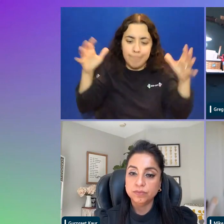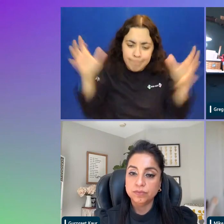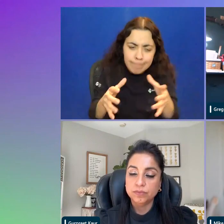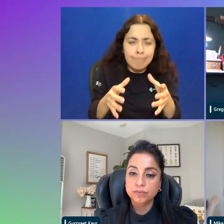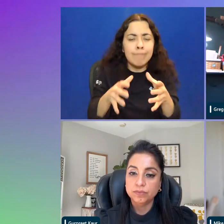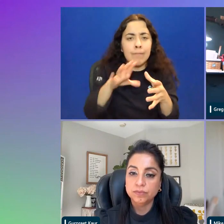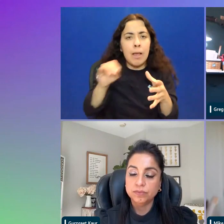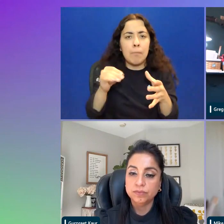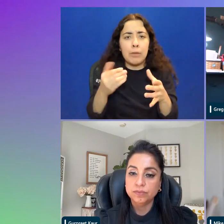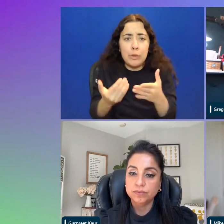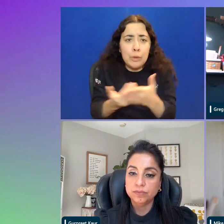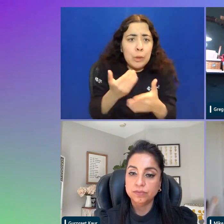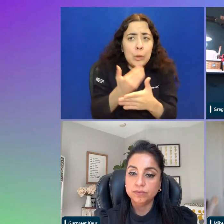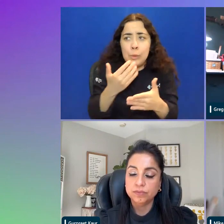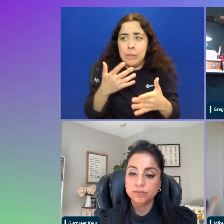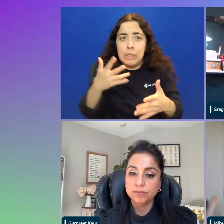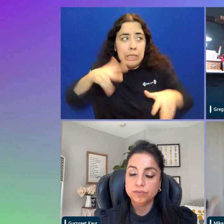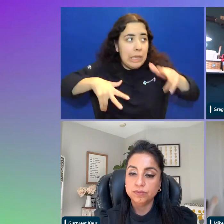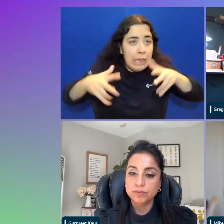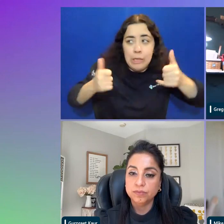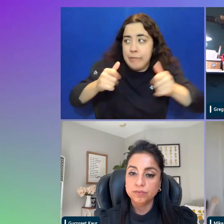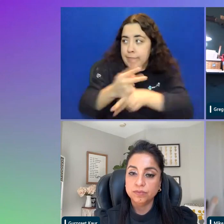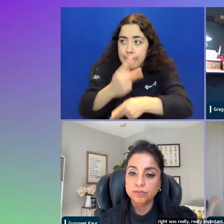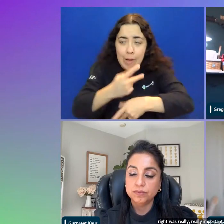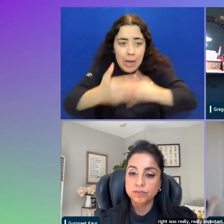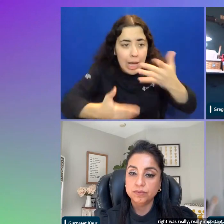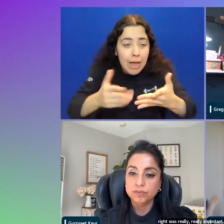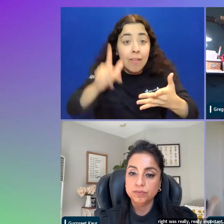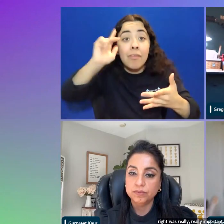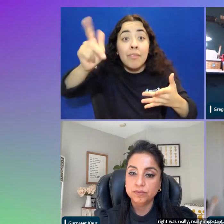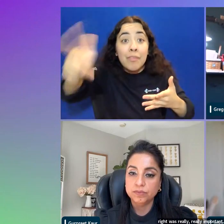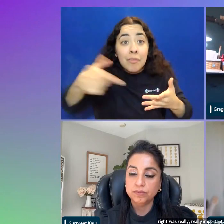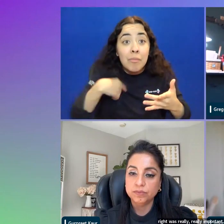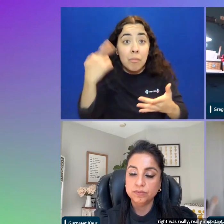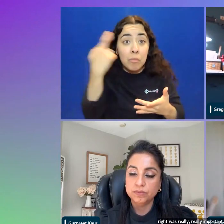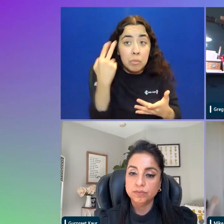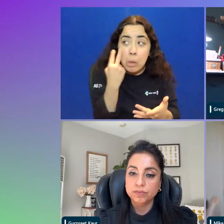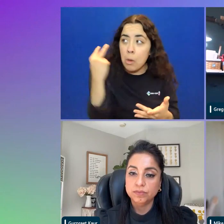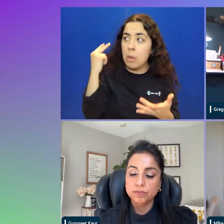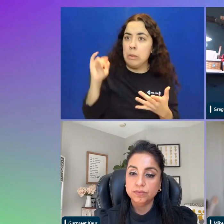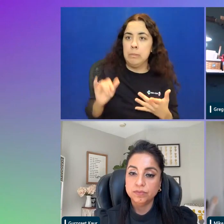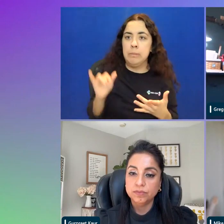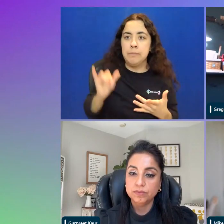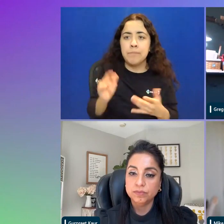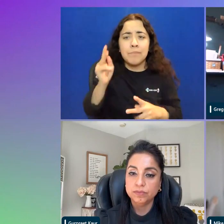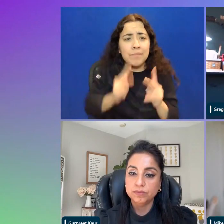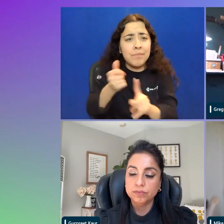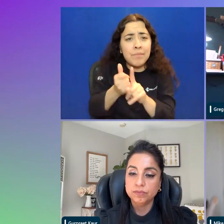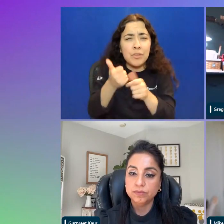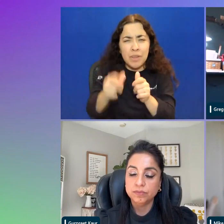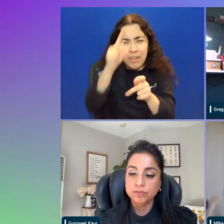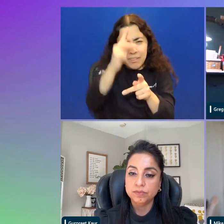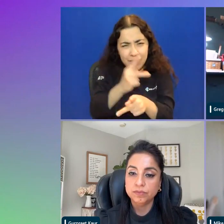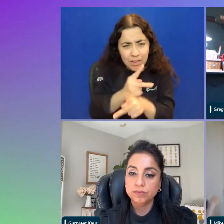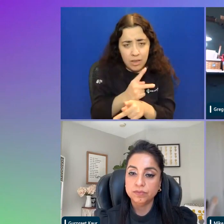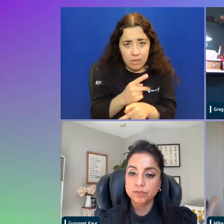and fresh and trying to figure this out. And really, what I realized later afterwards was people were trying to figure